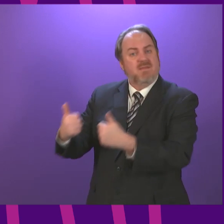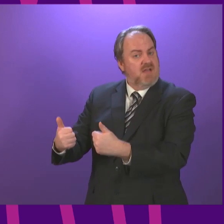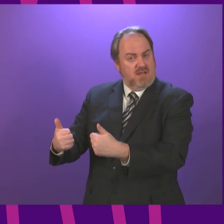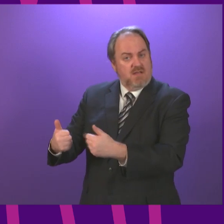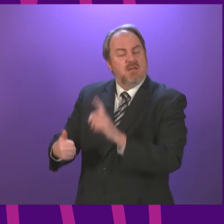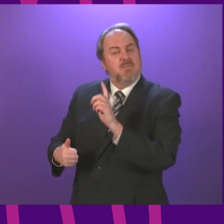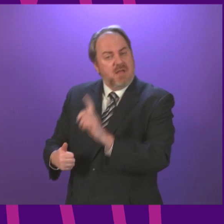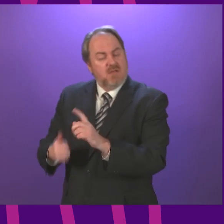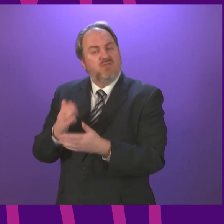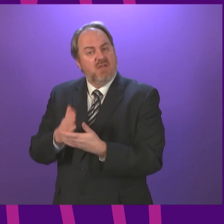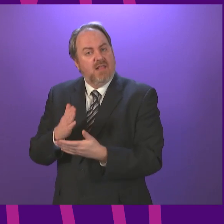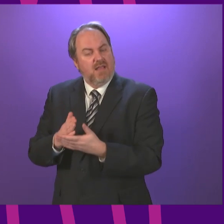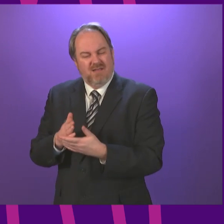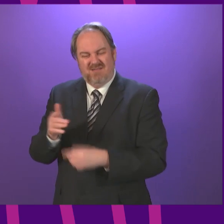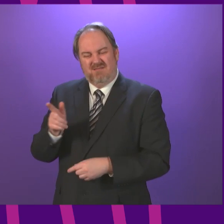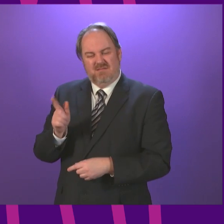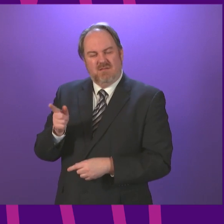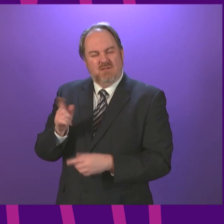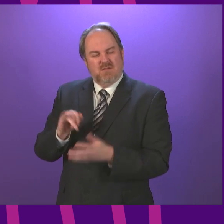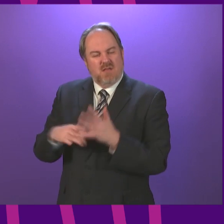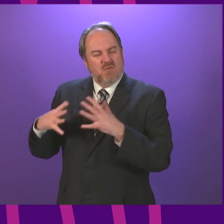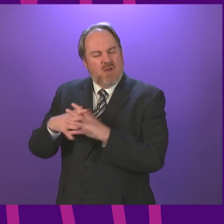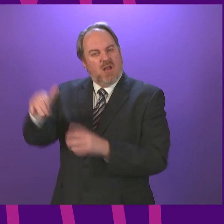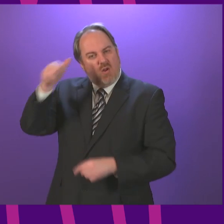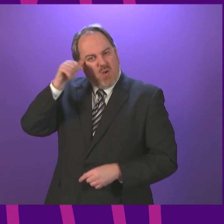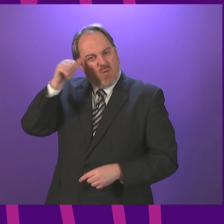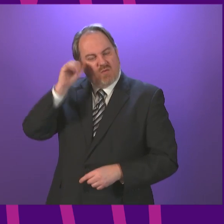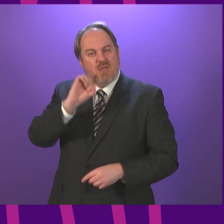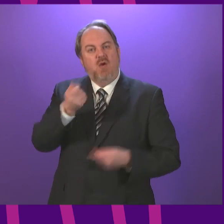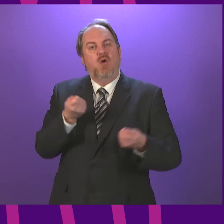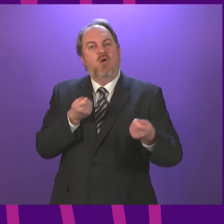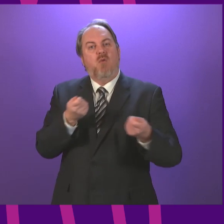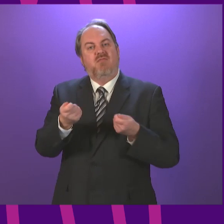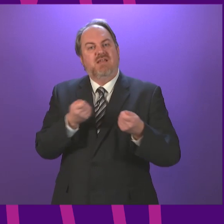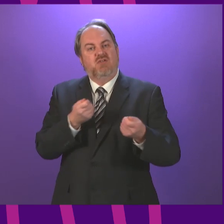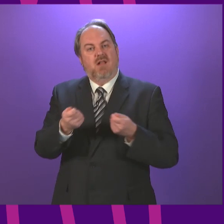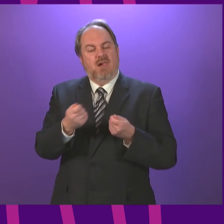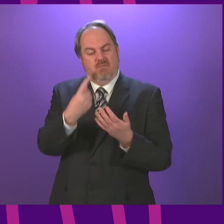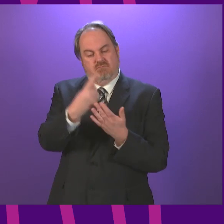She will know, of course, that those operational matters are for Police Scotland to address.